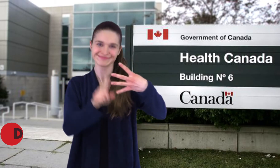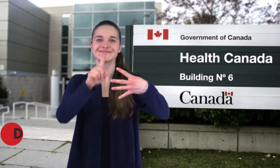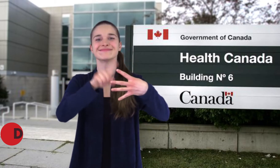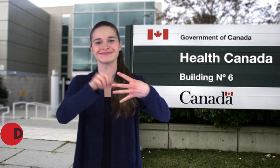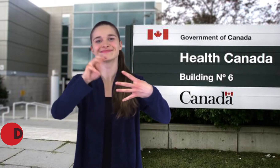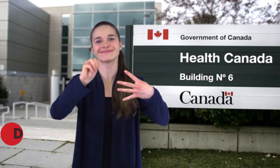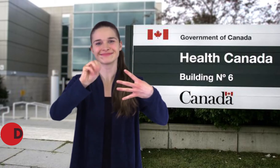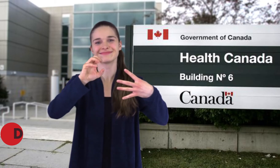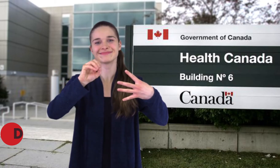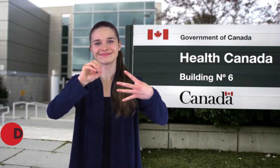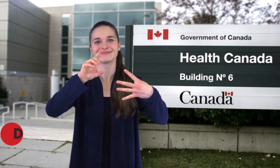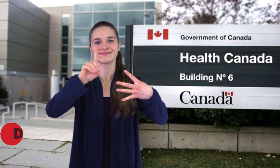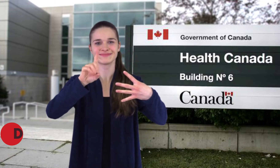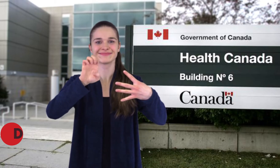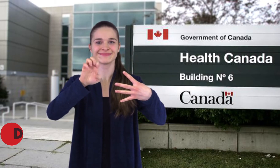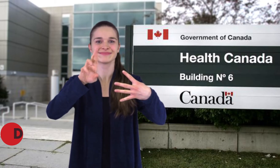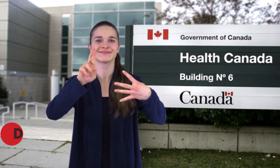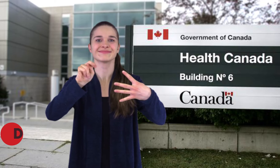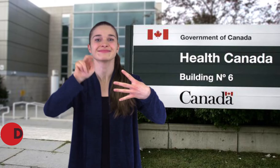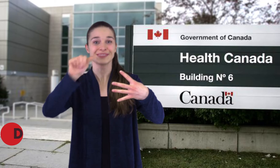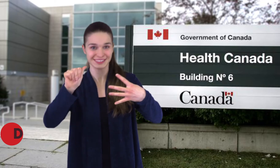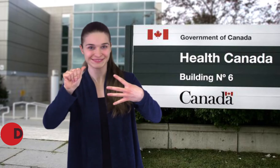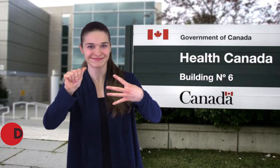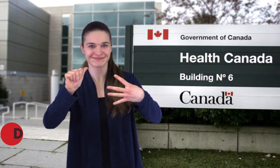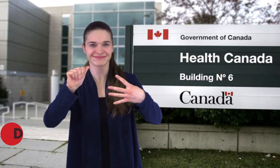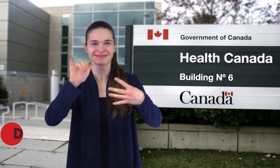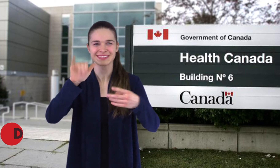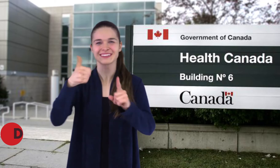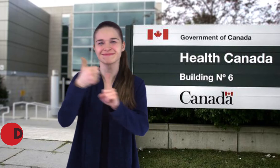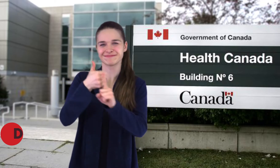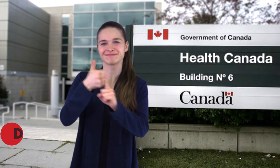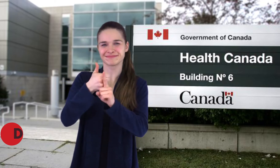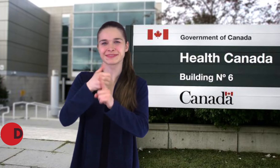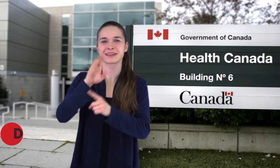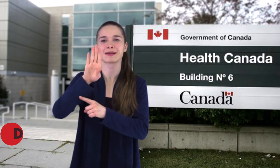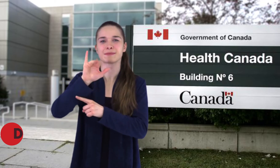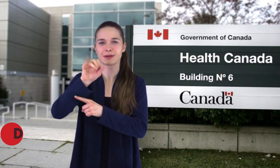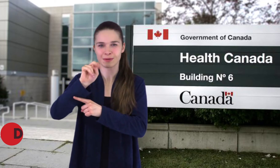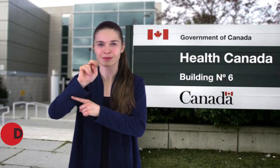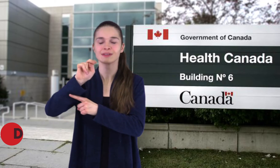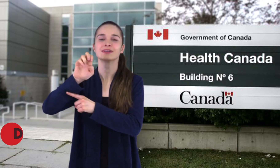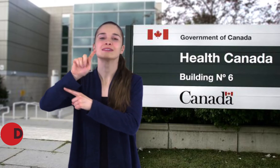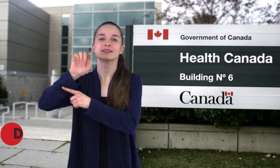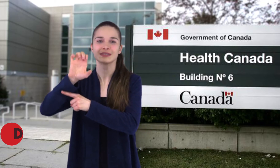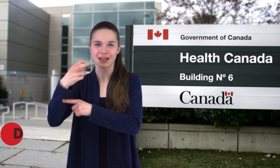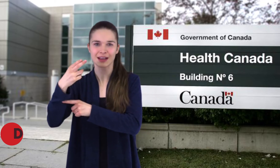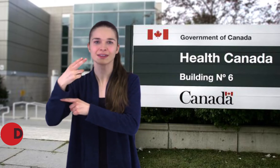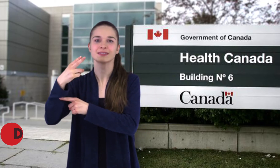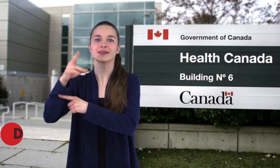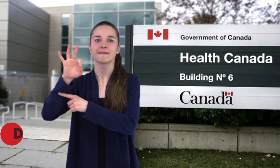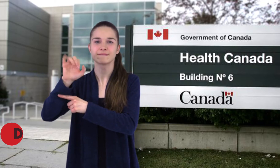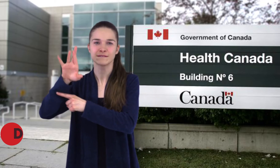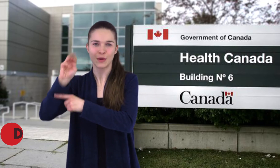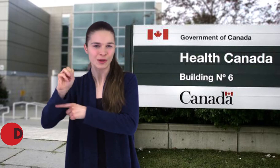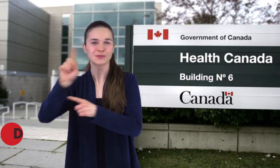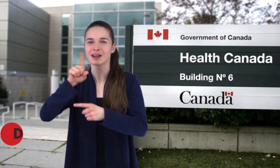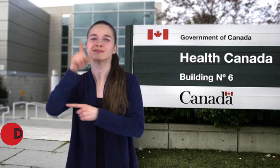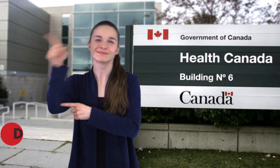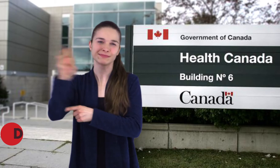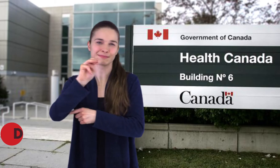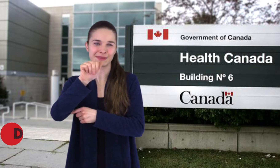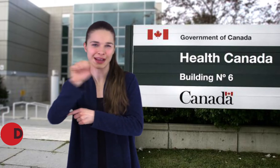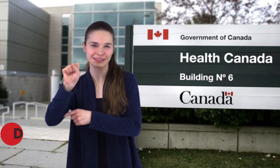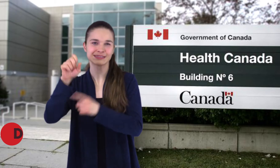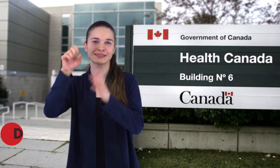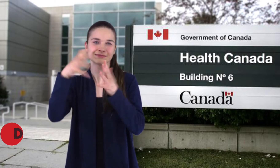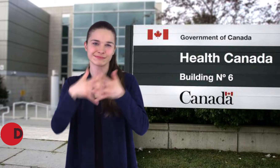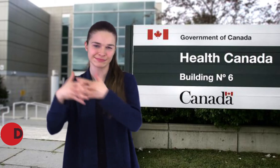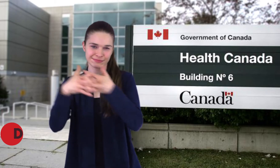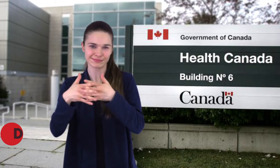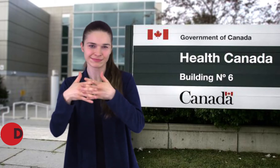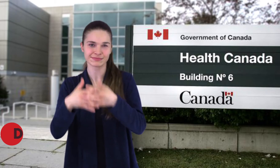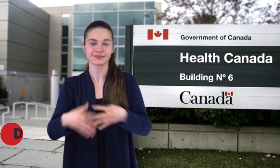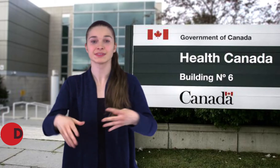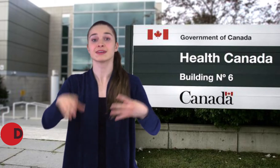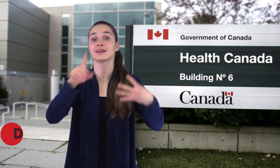Moderna is a biotech firm in Massachusetts, USA.